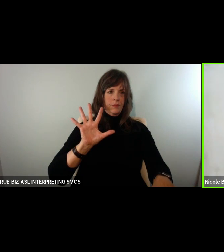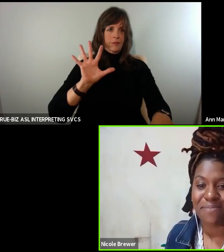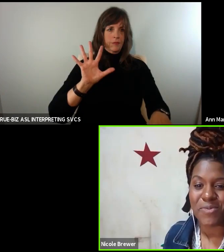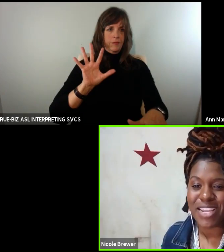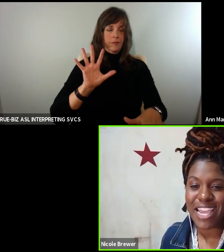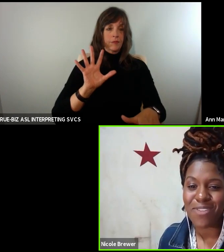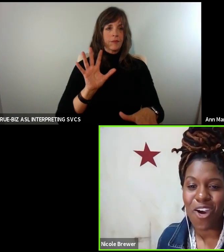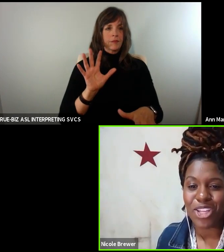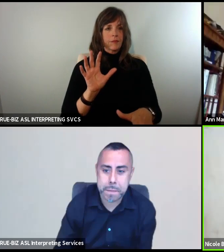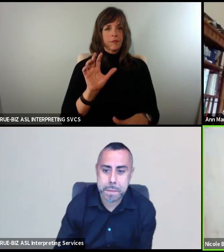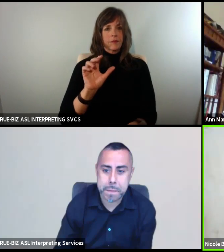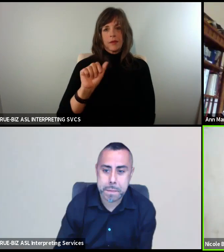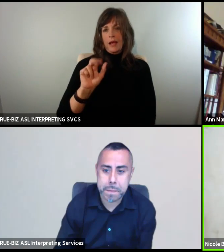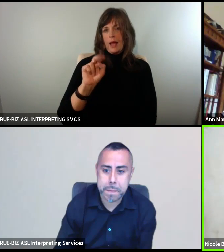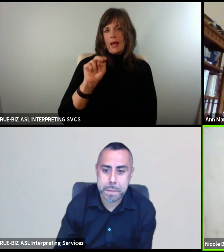Ann Marie, I'm calling you forward!